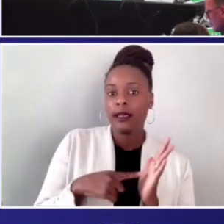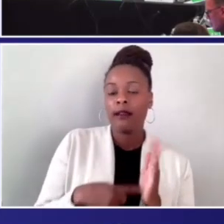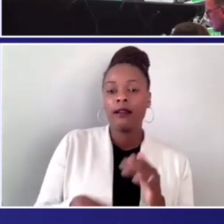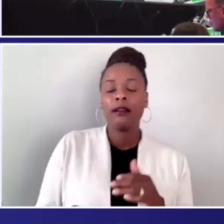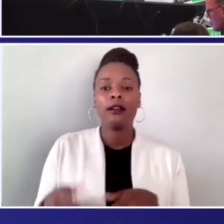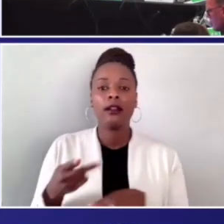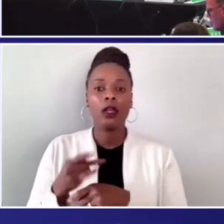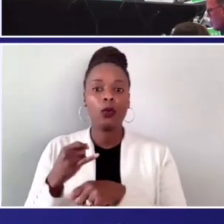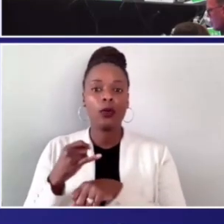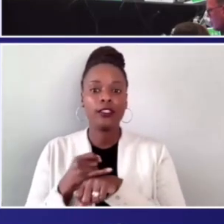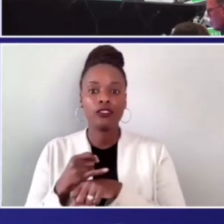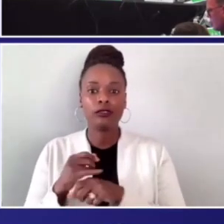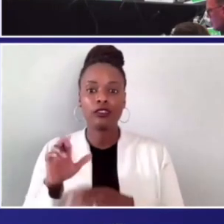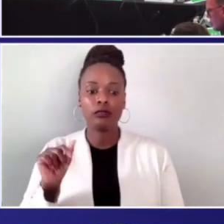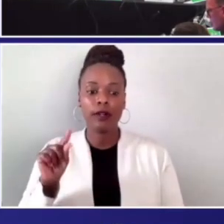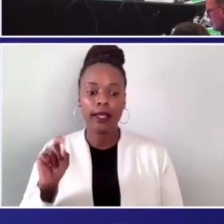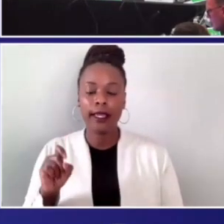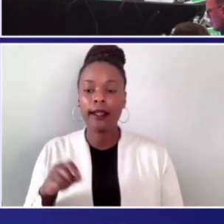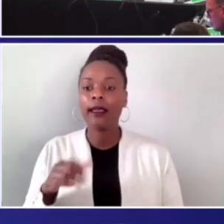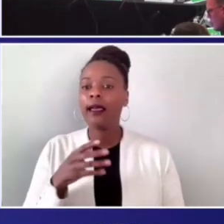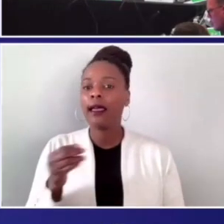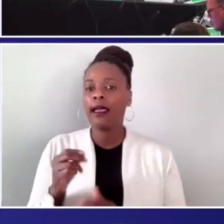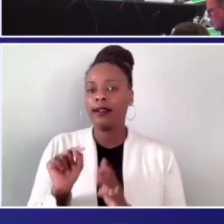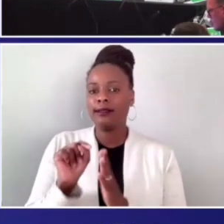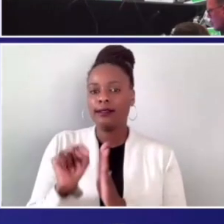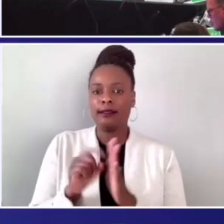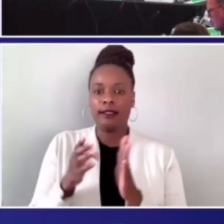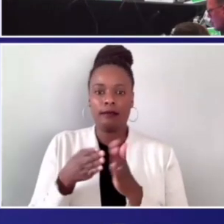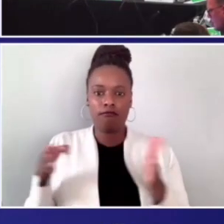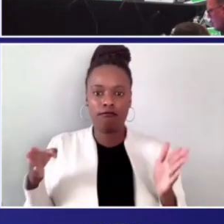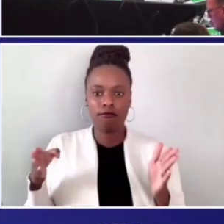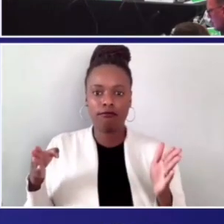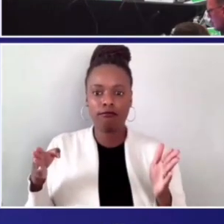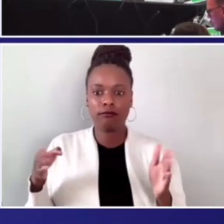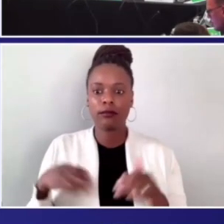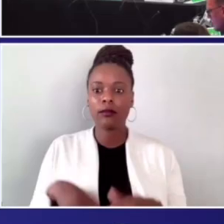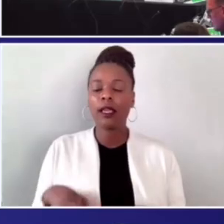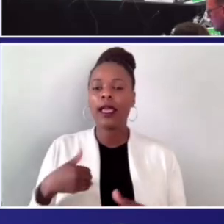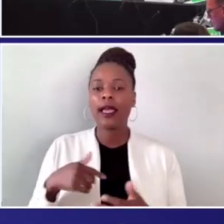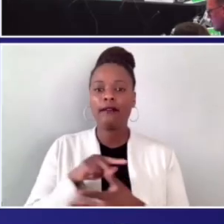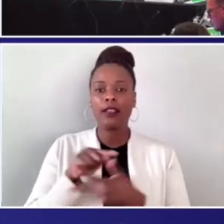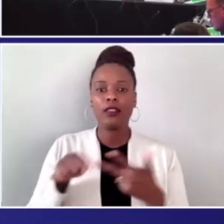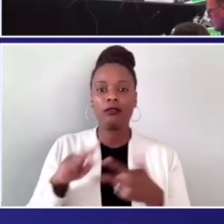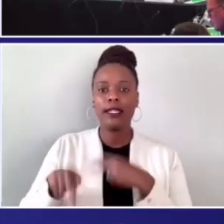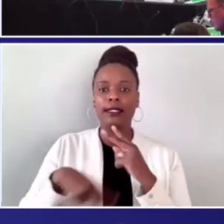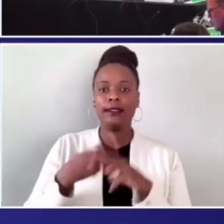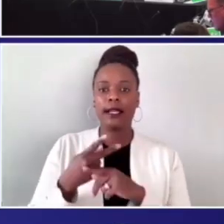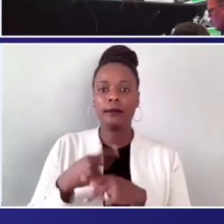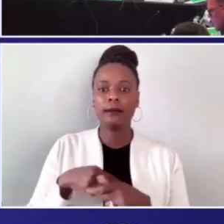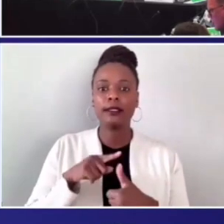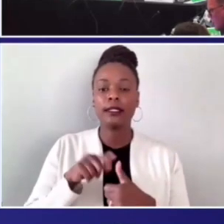a prescribed repayment period. Three types of fixed repayment plans are Standard Repayment Plans,